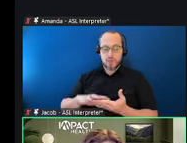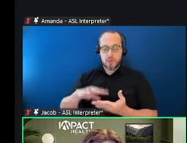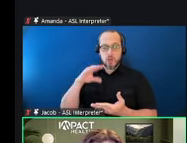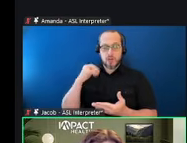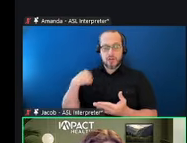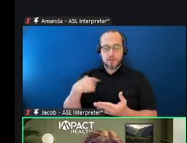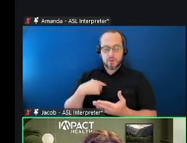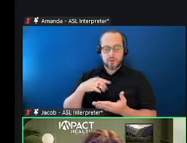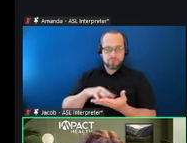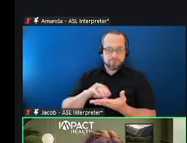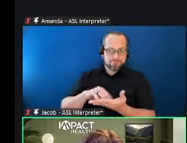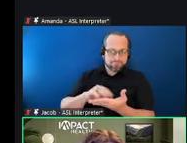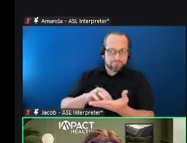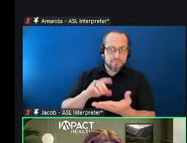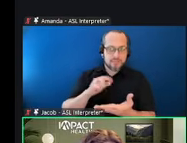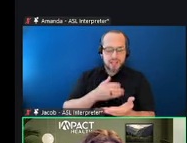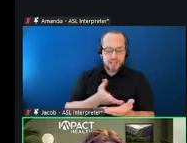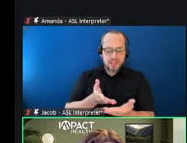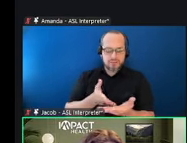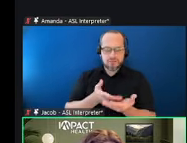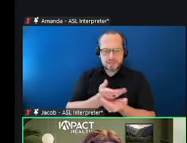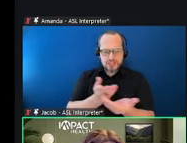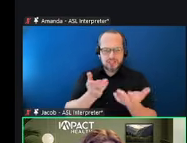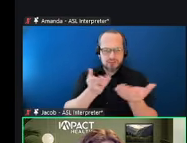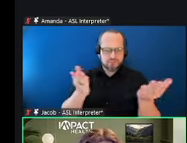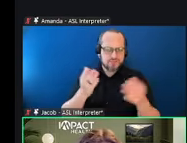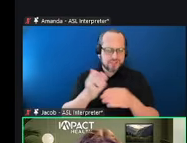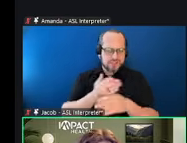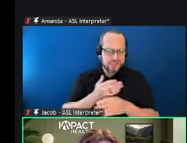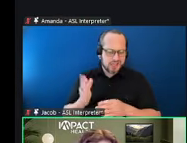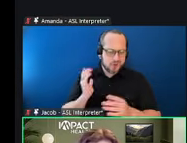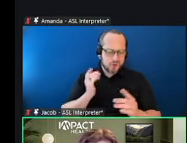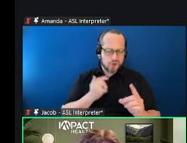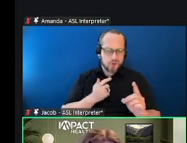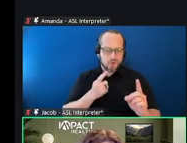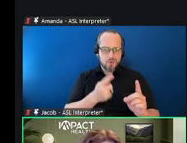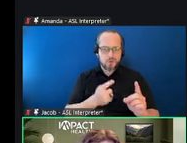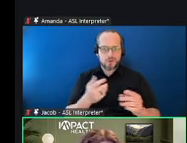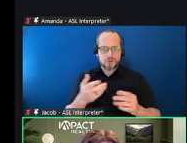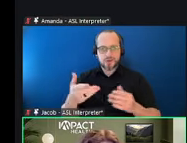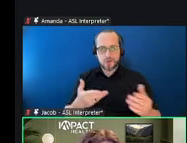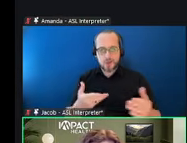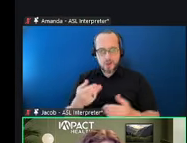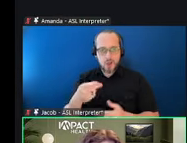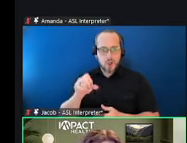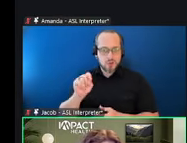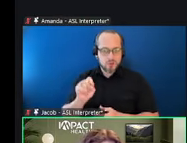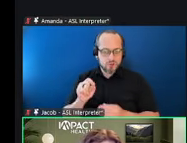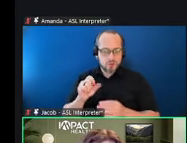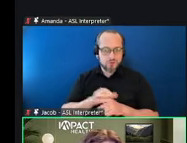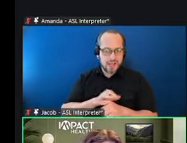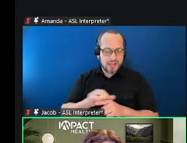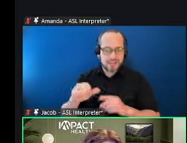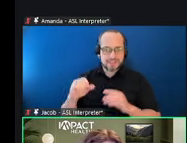here should be shared. So our goal is to host, to train, to teach, to make sure that others are able